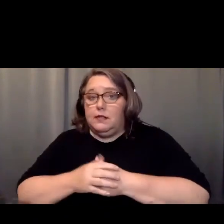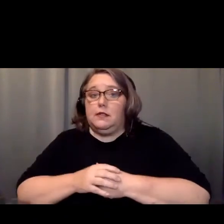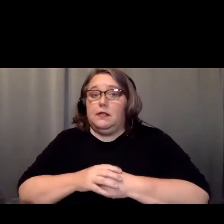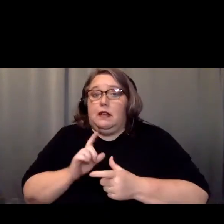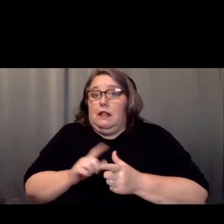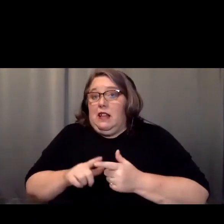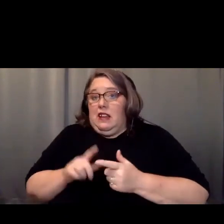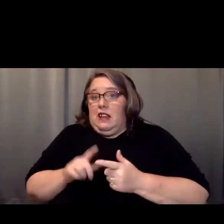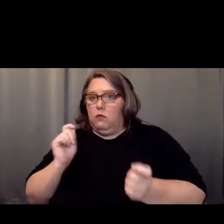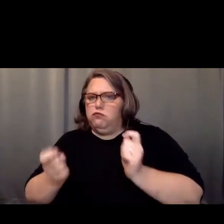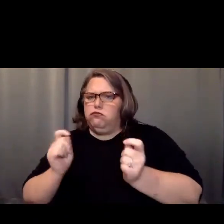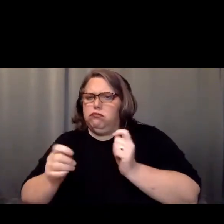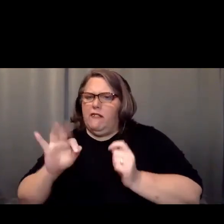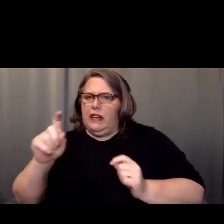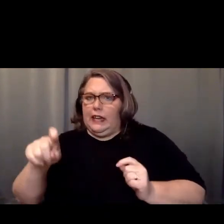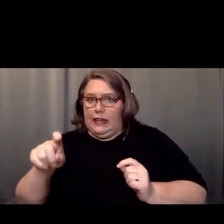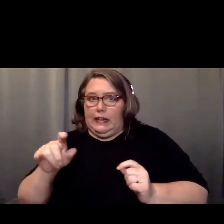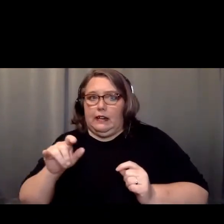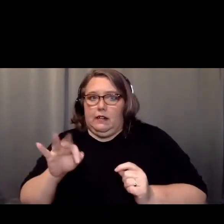that you don't think will be a good fit for you.